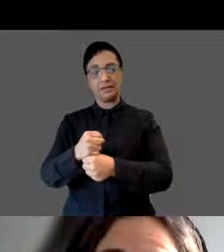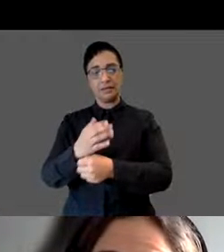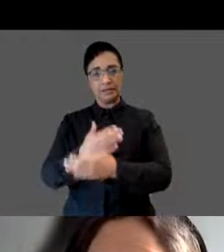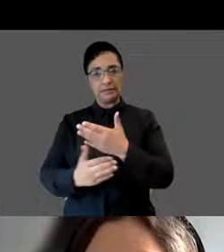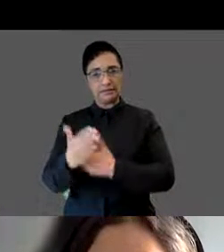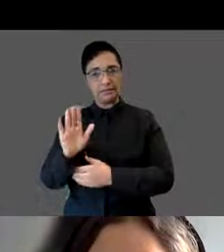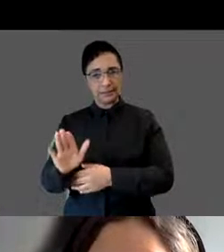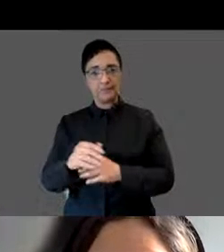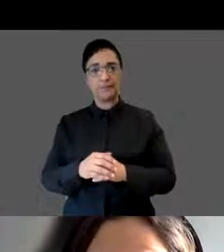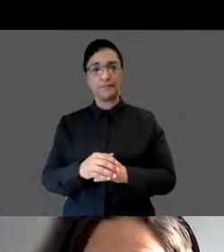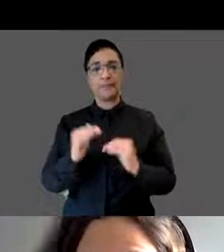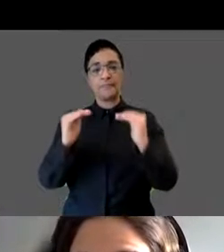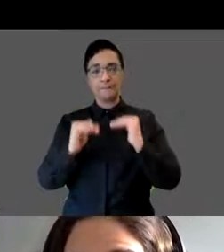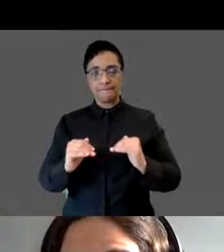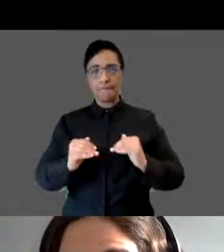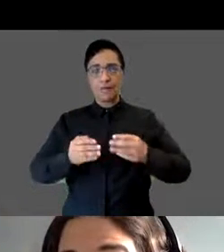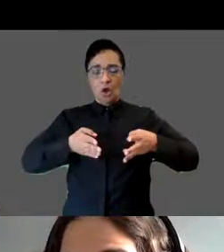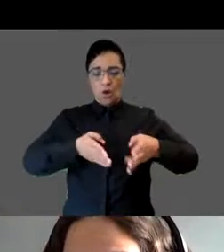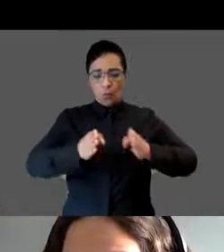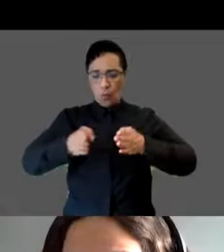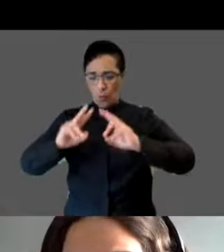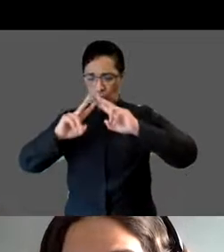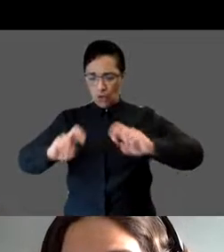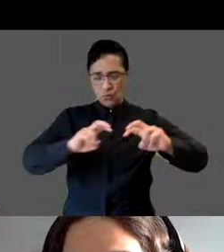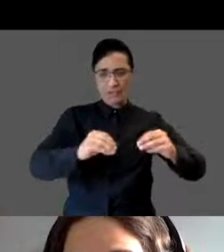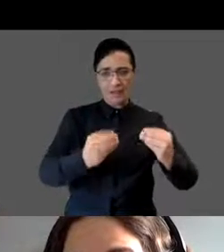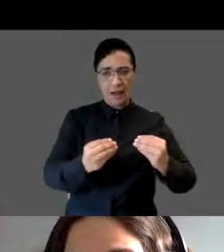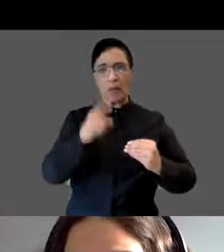Methodological issues, and they need more disaggregation.